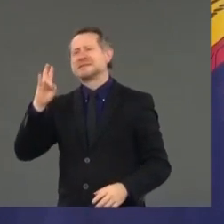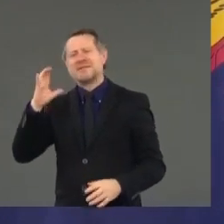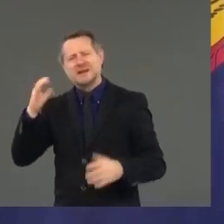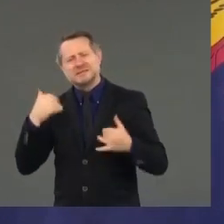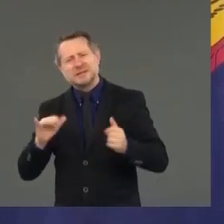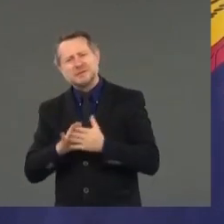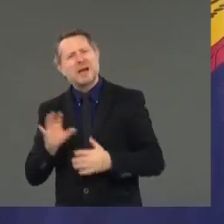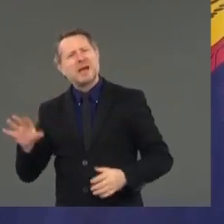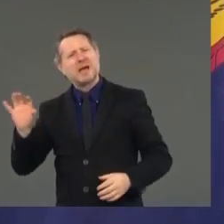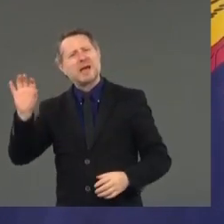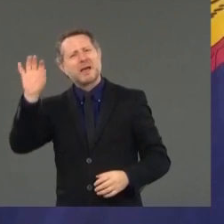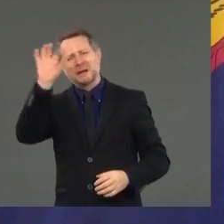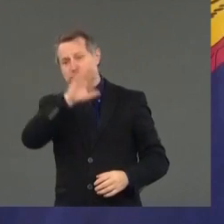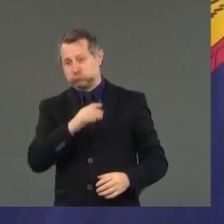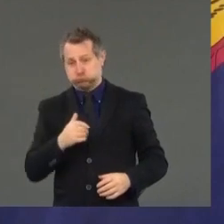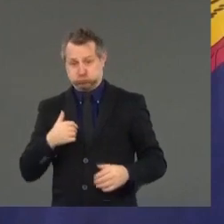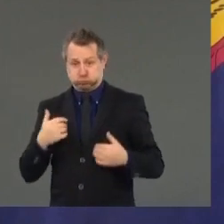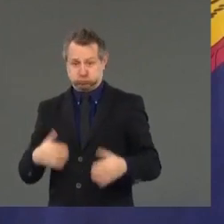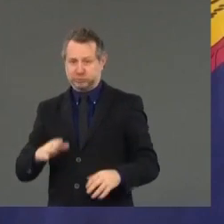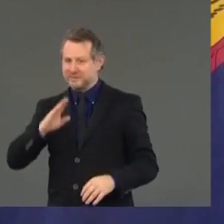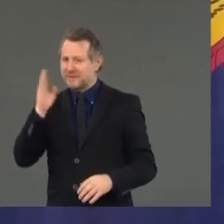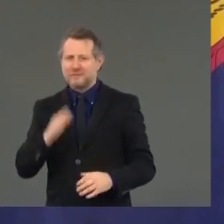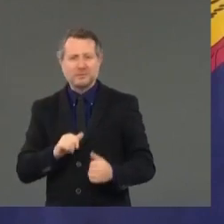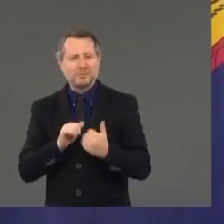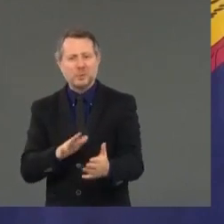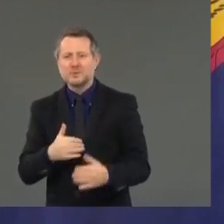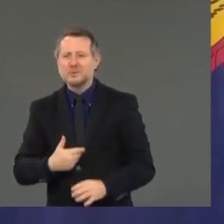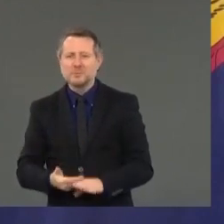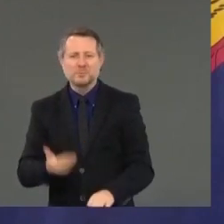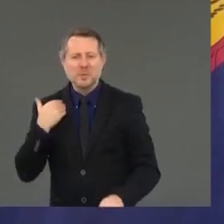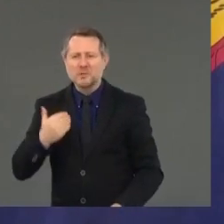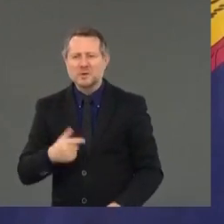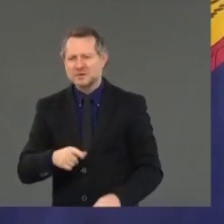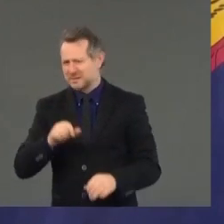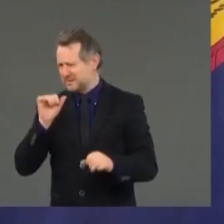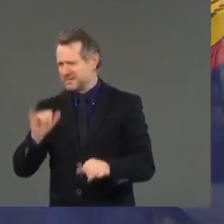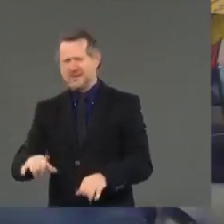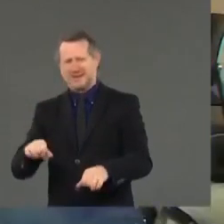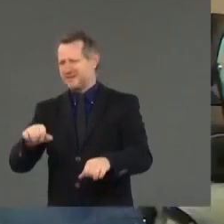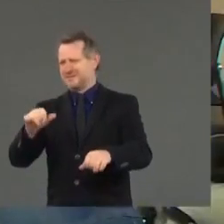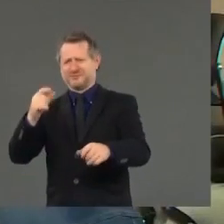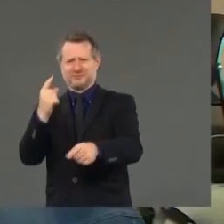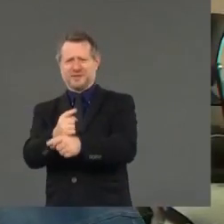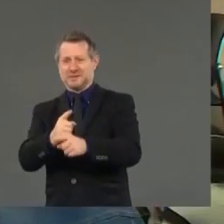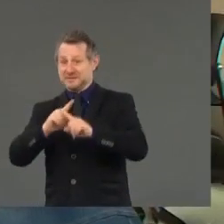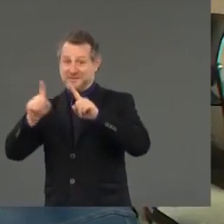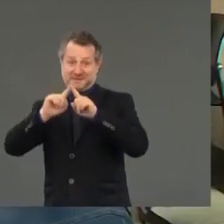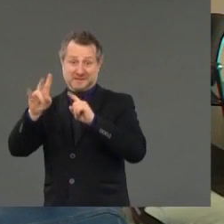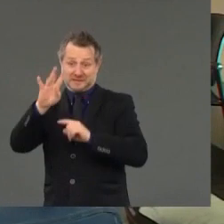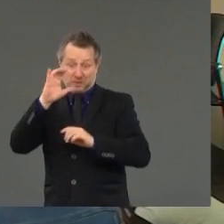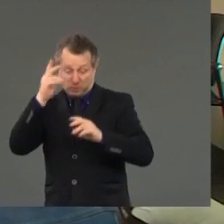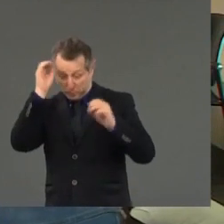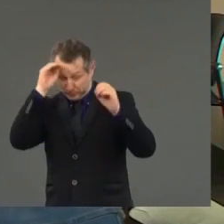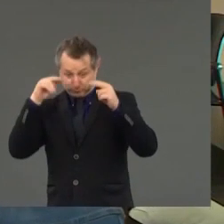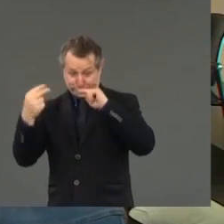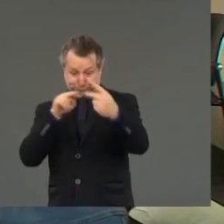MAJOR TRANSFORMATION, HOW DO I DO IT, BUT YOU HAVE 700 SCHOOL